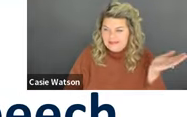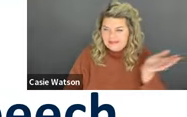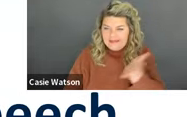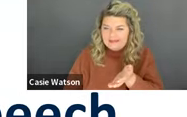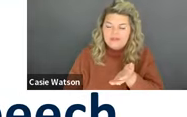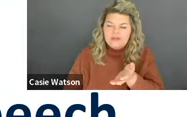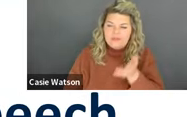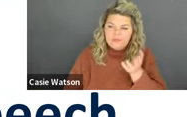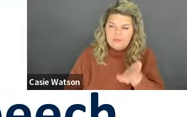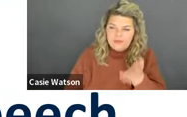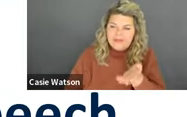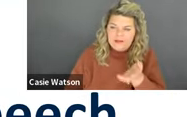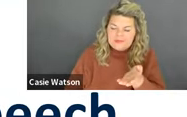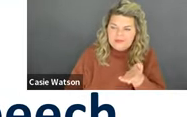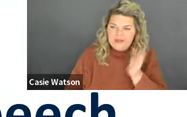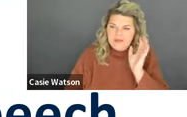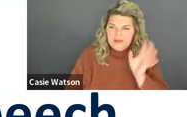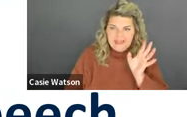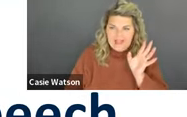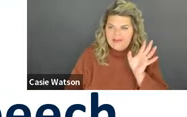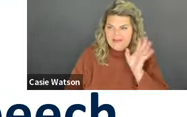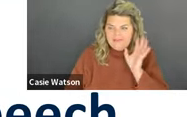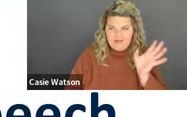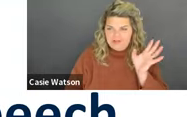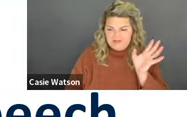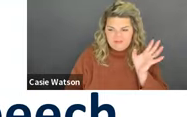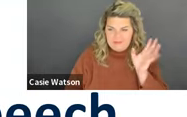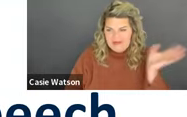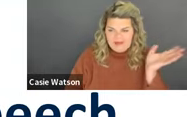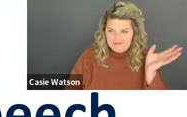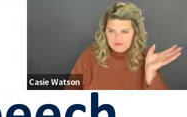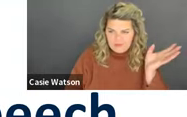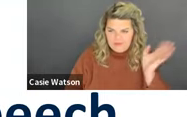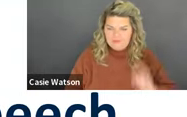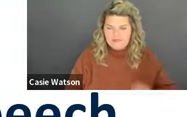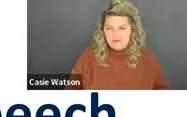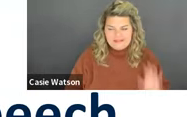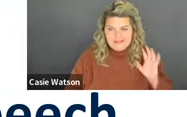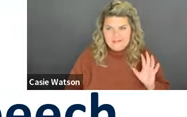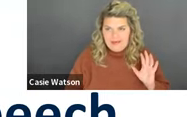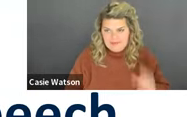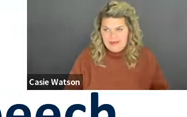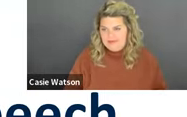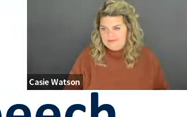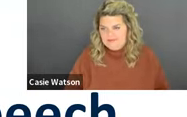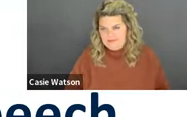it is easier to read lips. But again, it varies by individual. So, just keep that in mind.